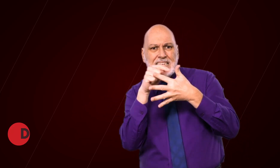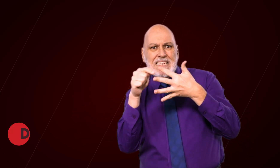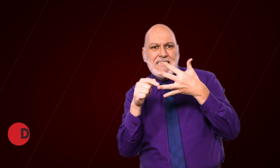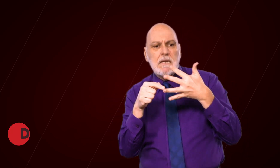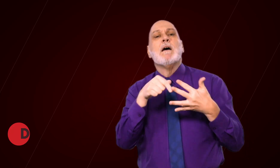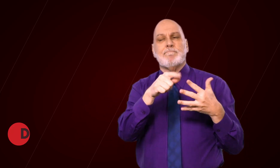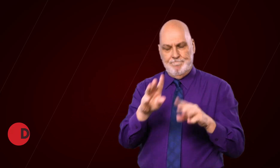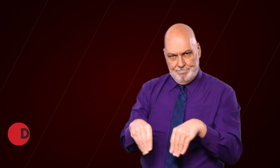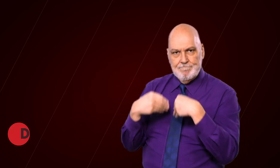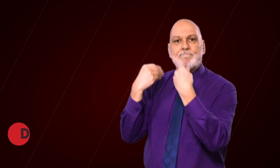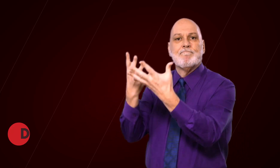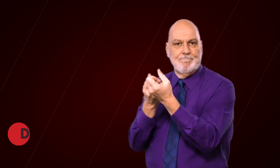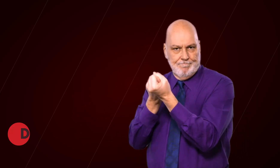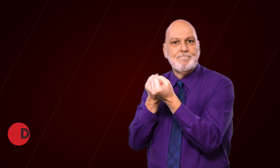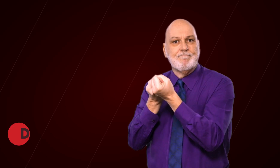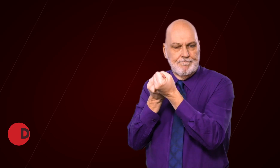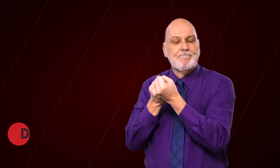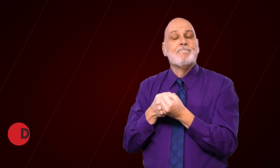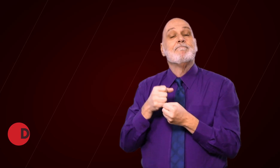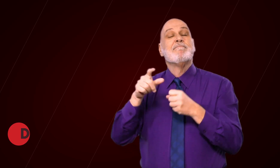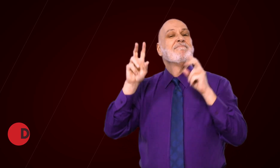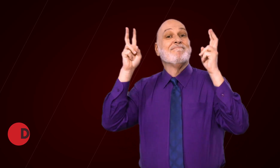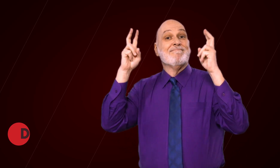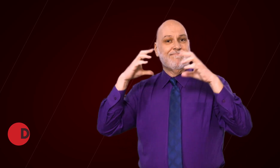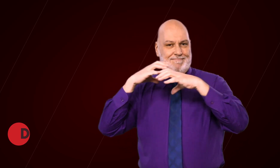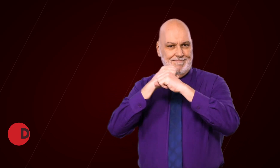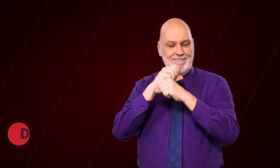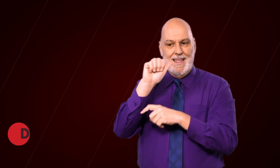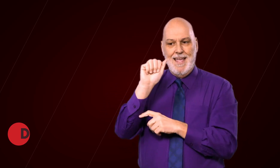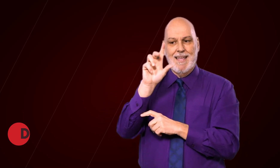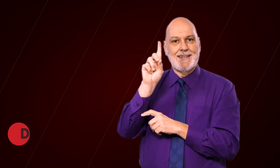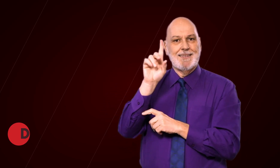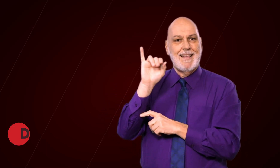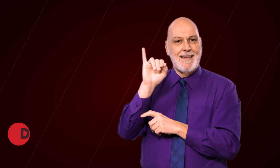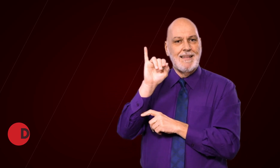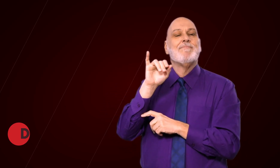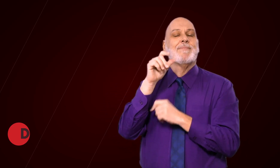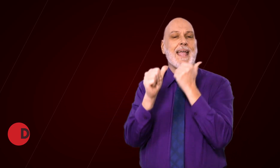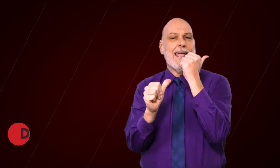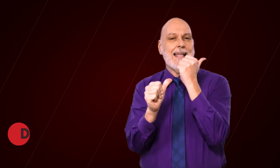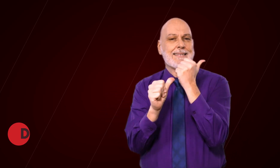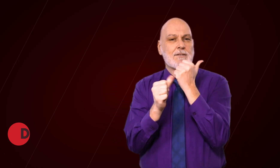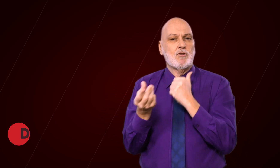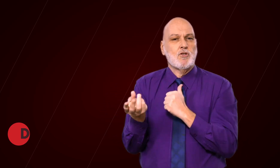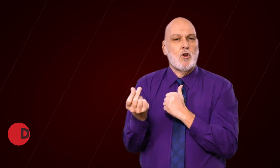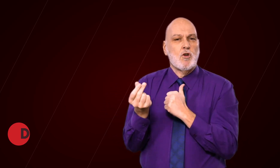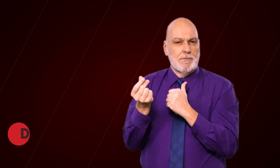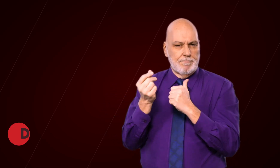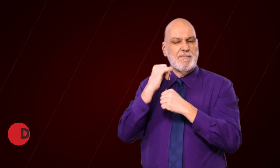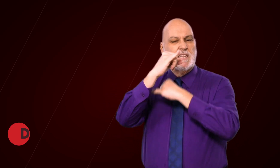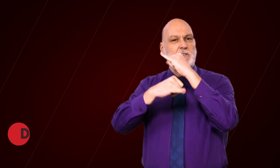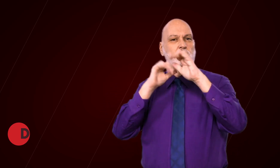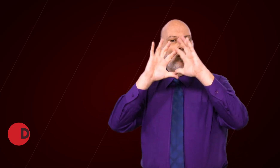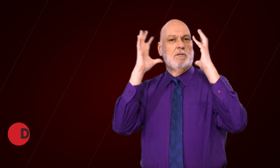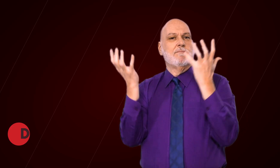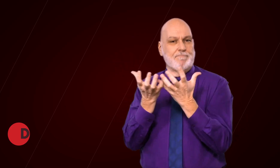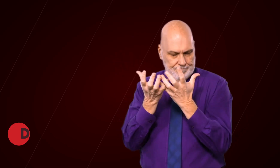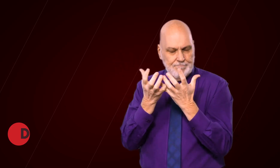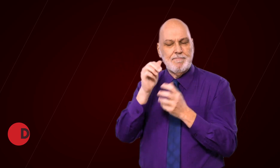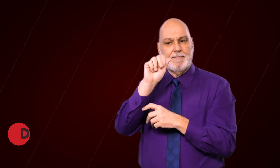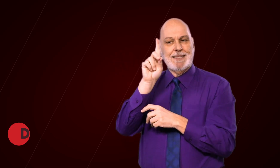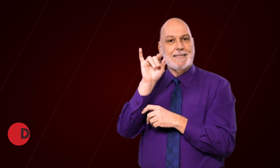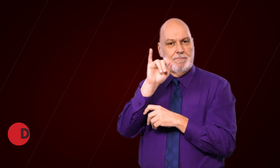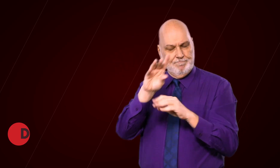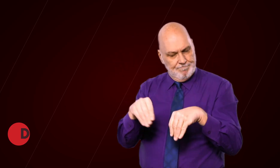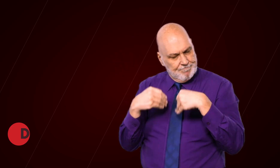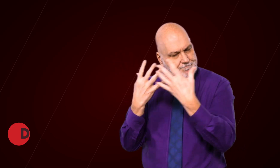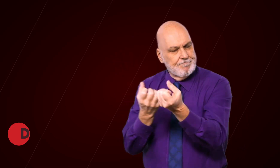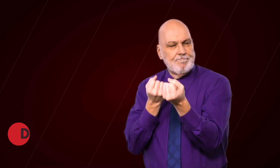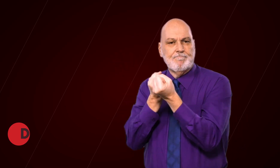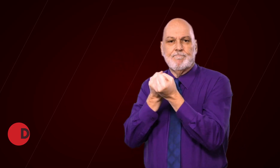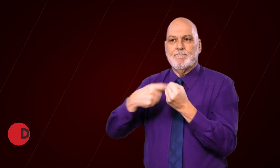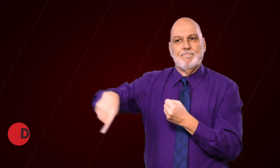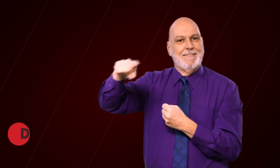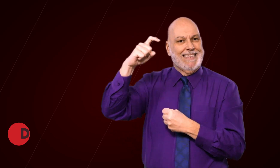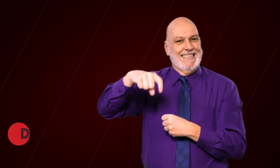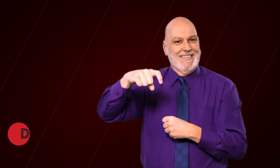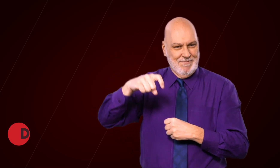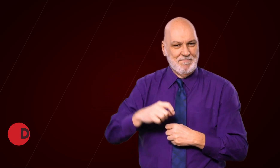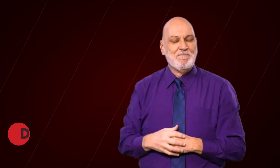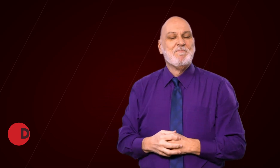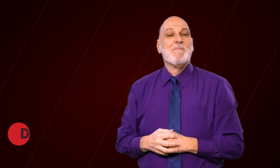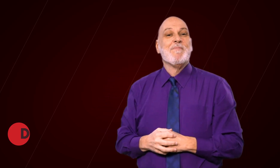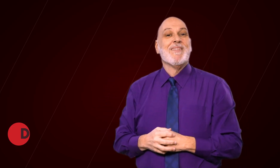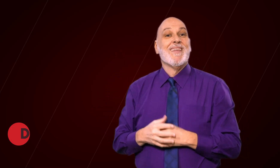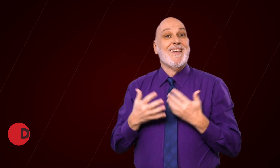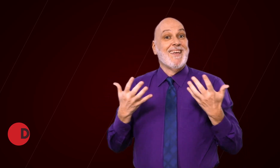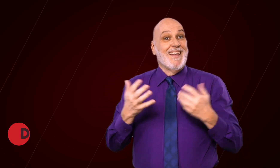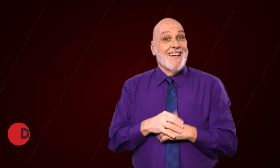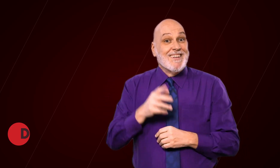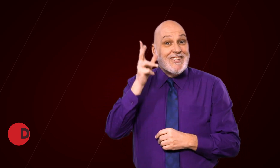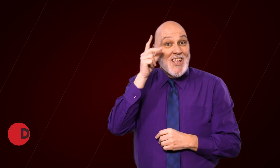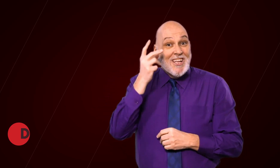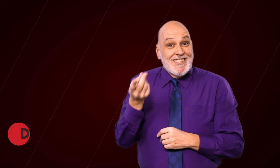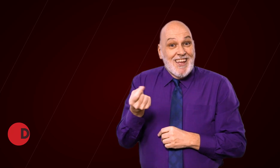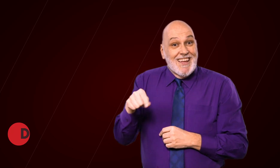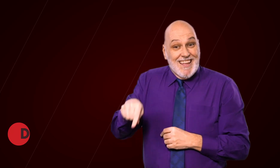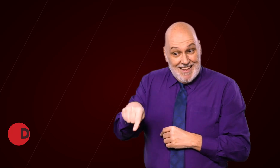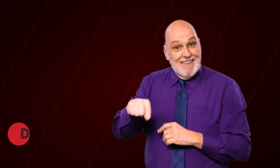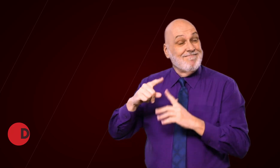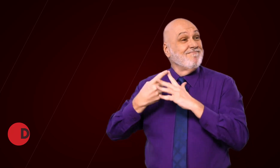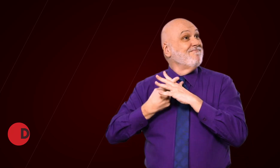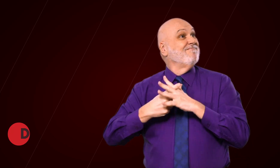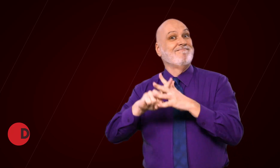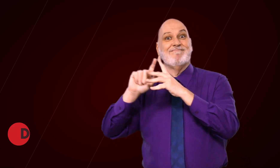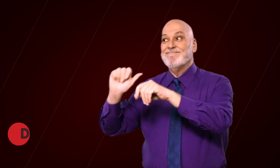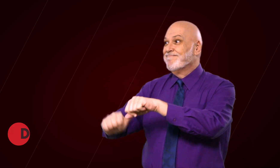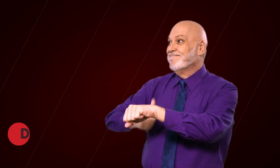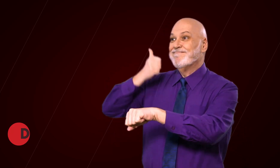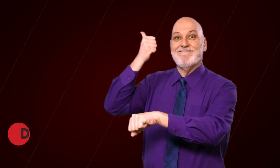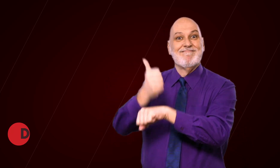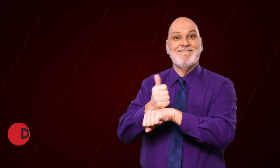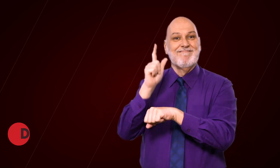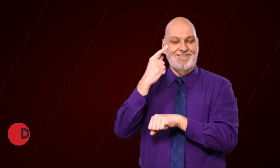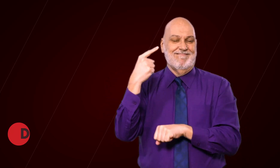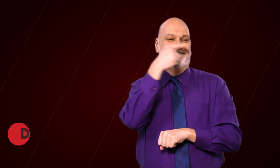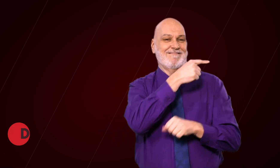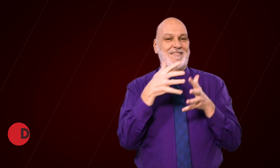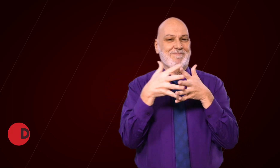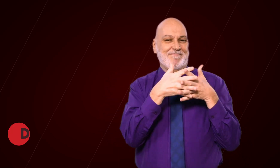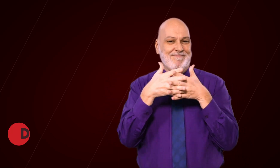members and meet training requirements of Assistance Dogs International (ADI).